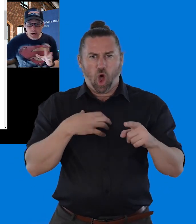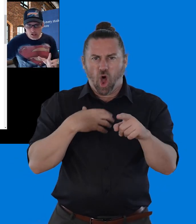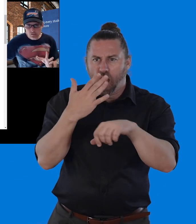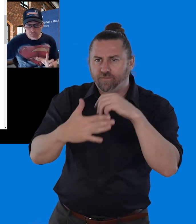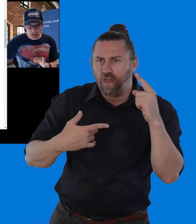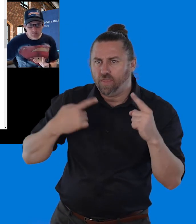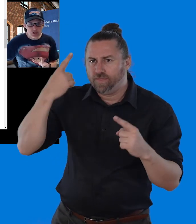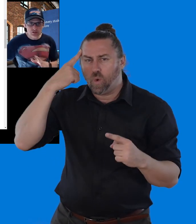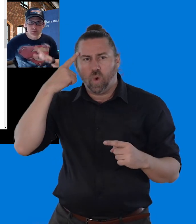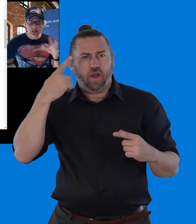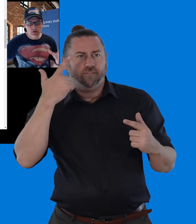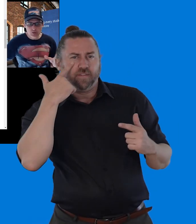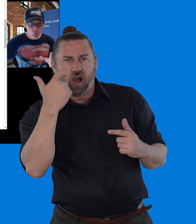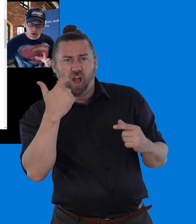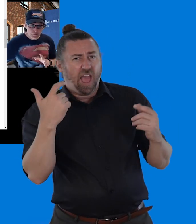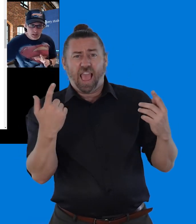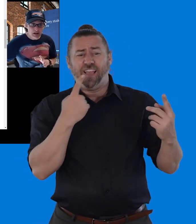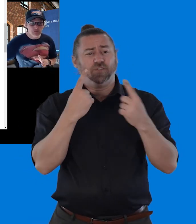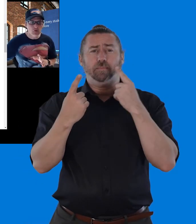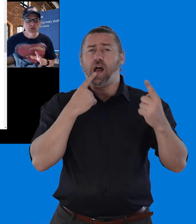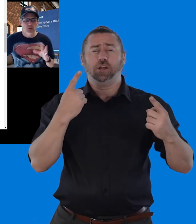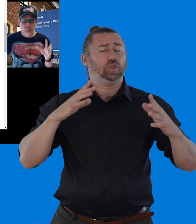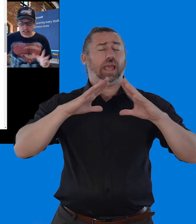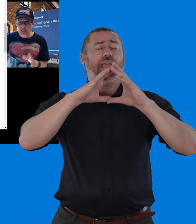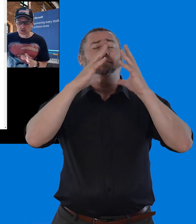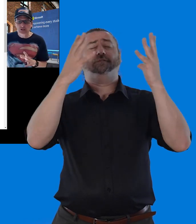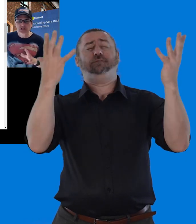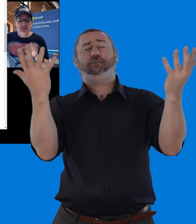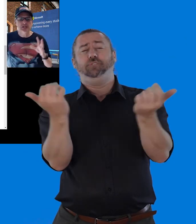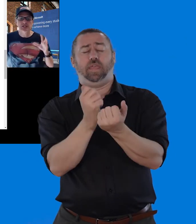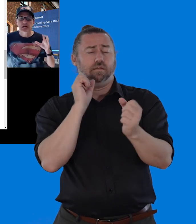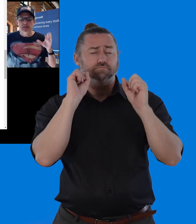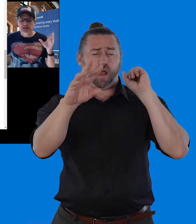Where do you find Immersive Reader, on what platform? Resources.